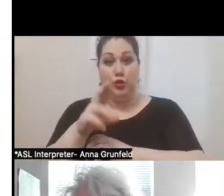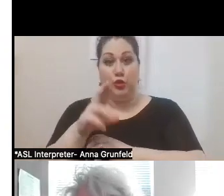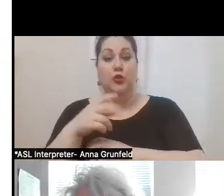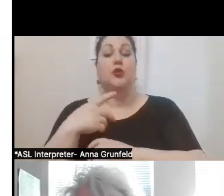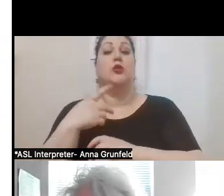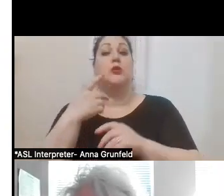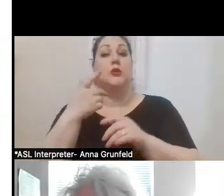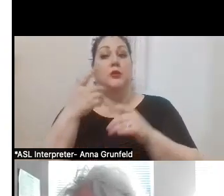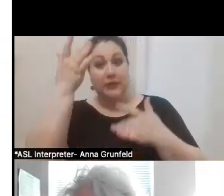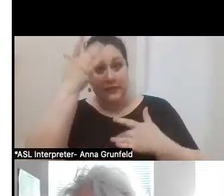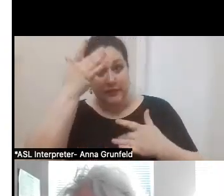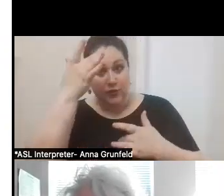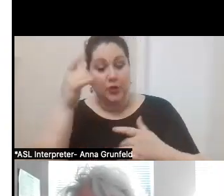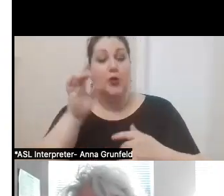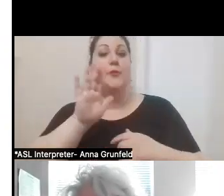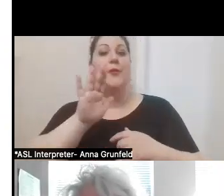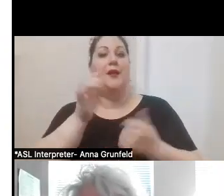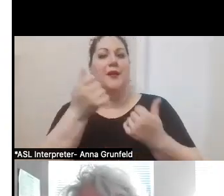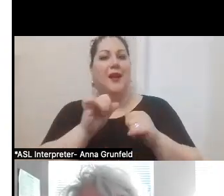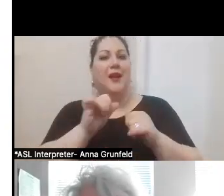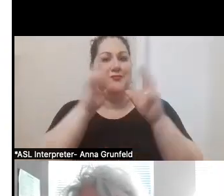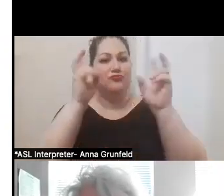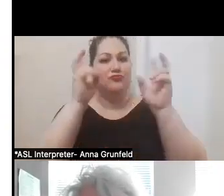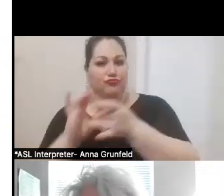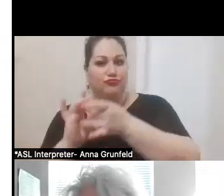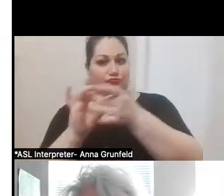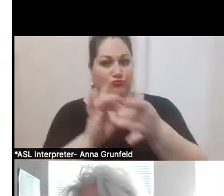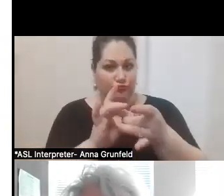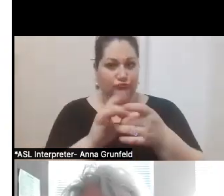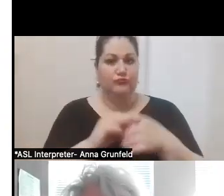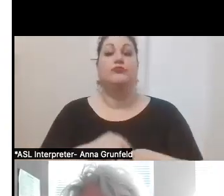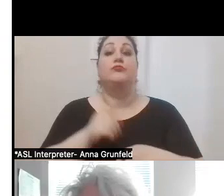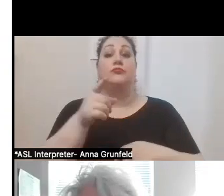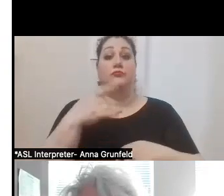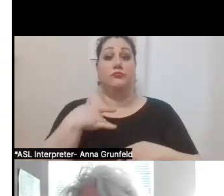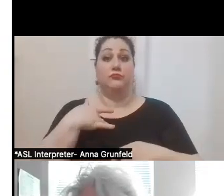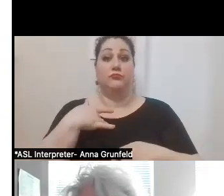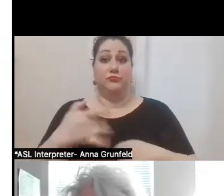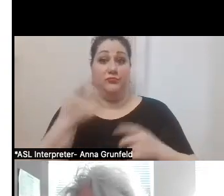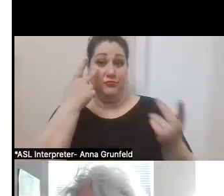He is an active clinician seeing about 150 people and their families yearly.